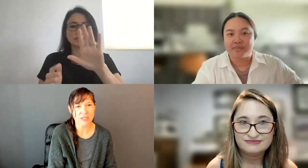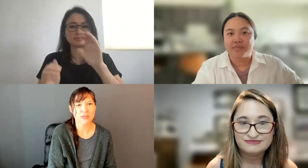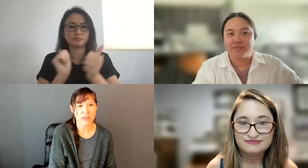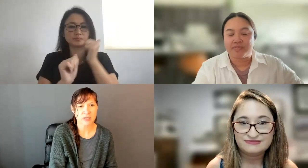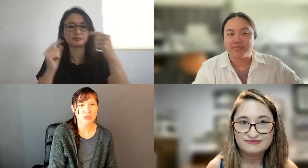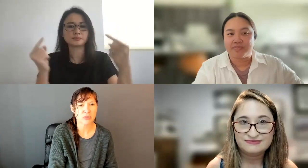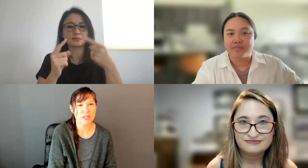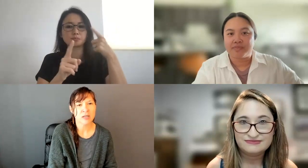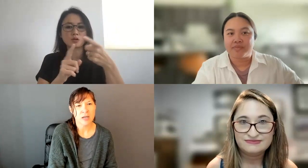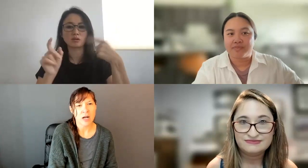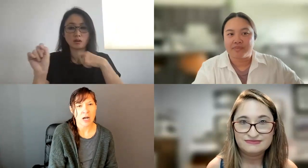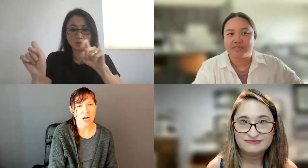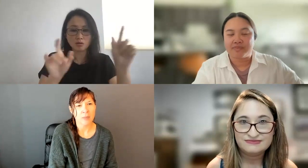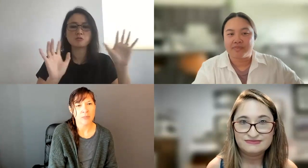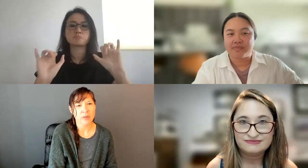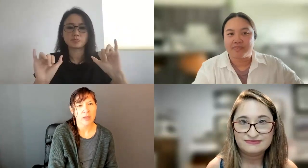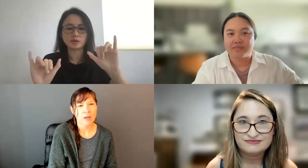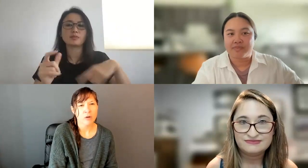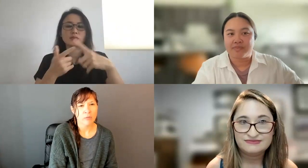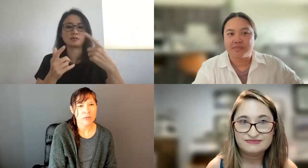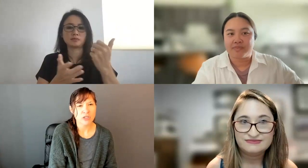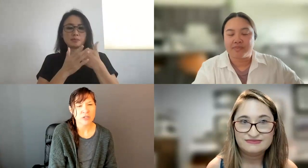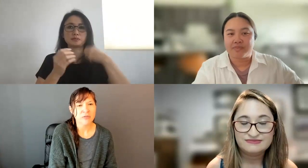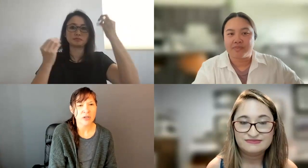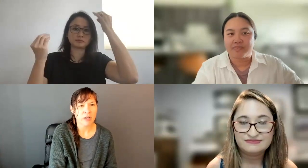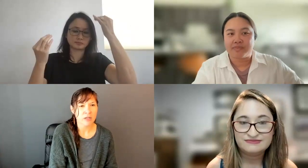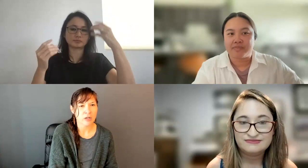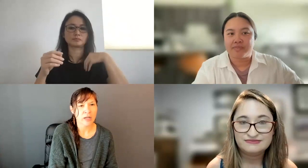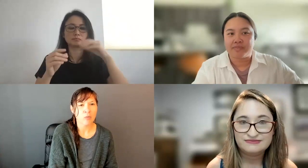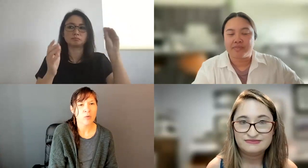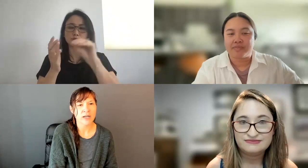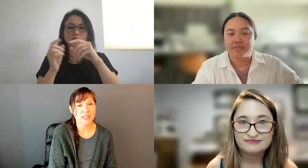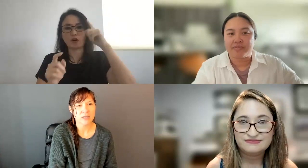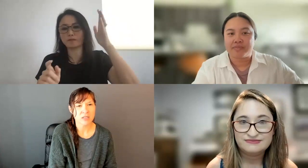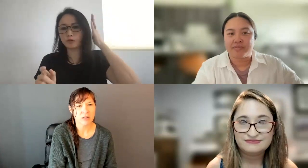We were asking about everyone's pain points because that helped us formulate a plan,